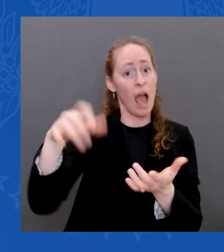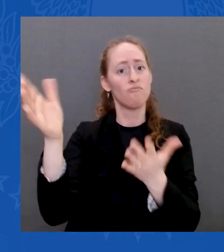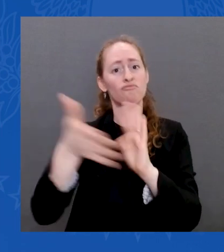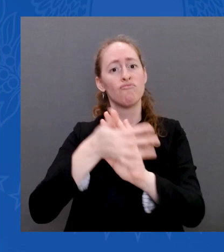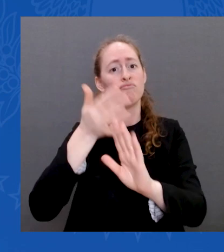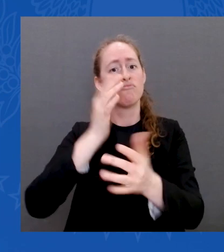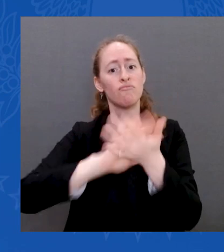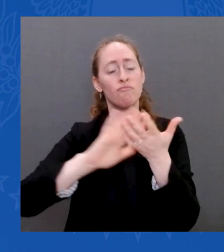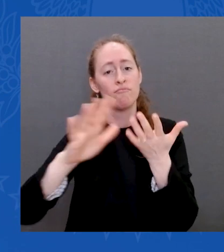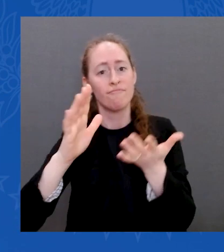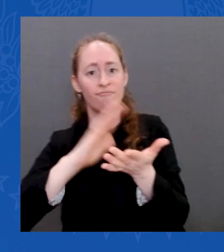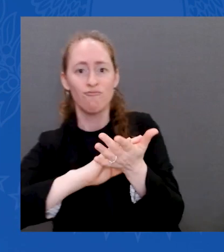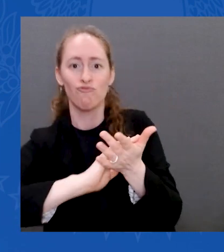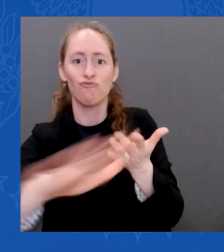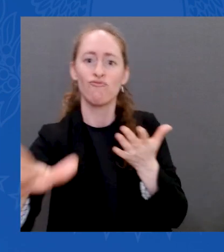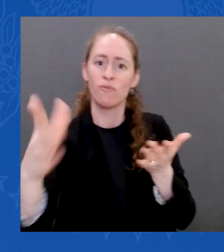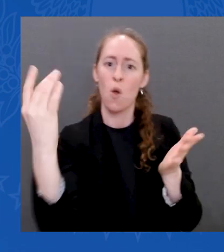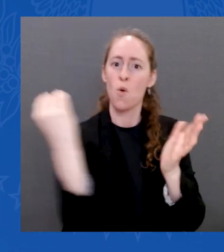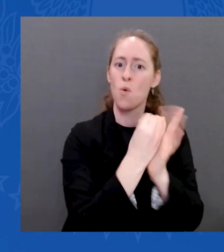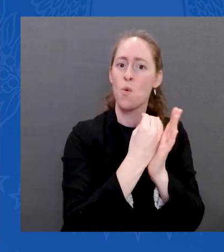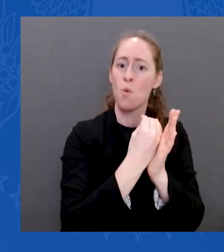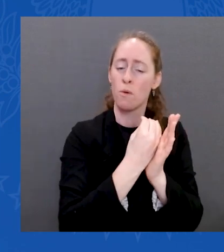because I know you can't take out your phones during class.